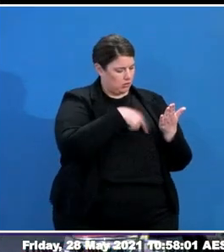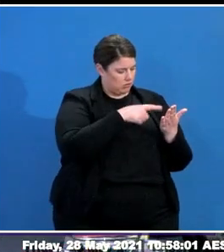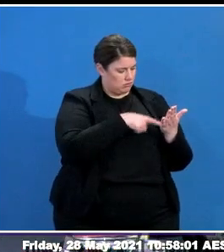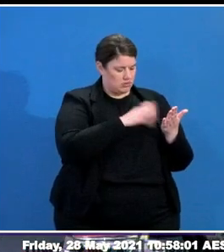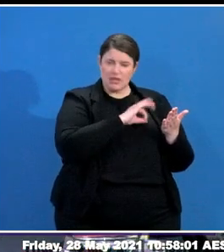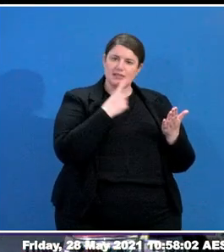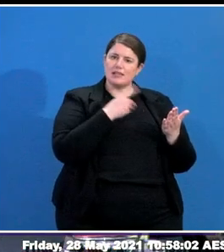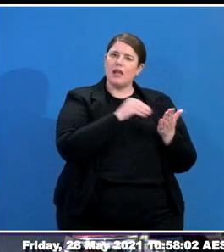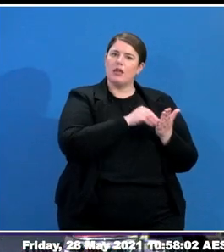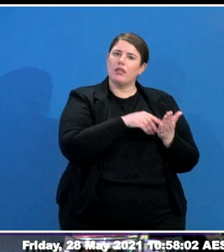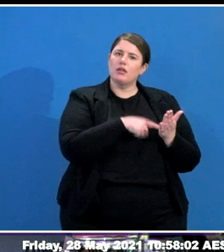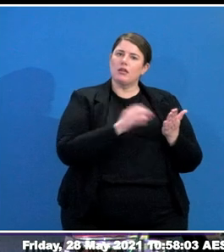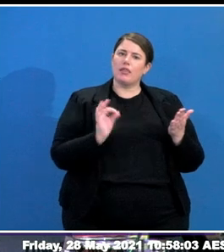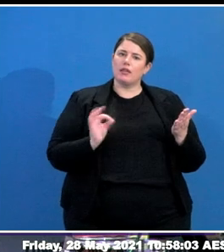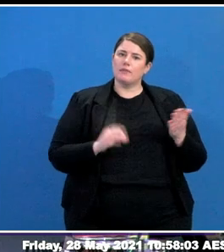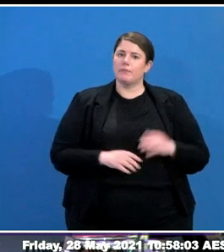That's not a reason. No.